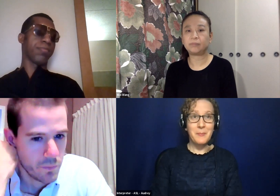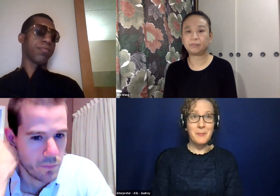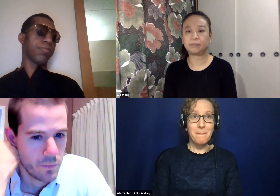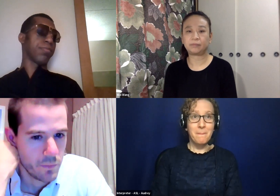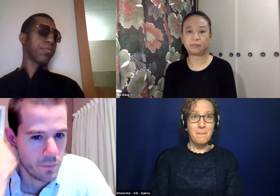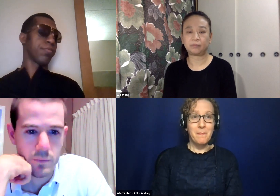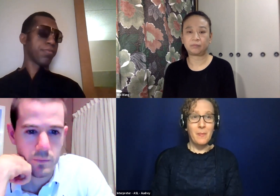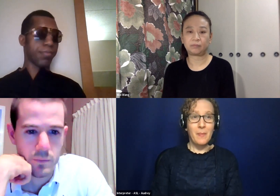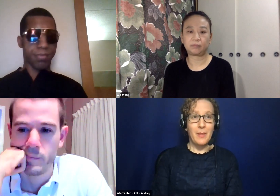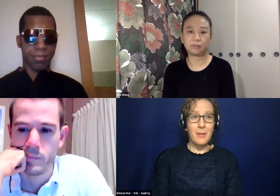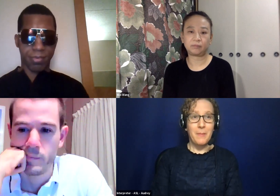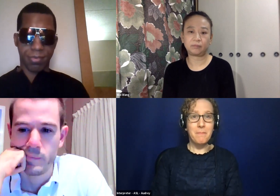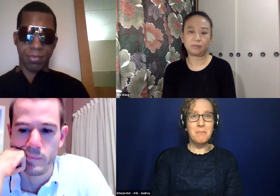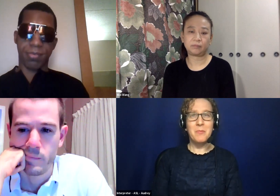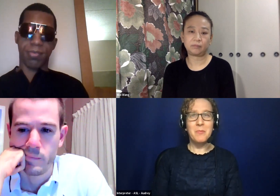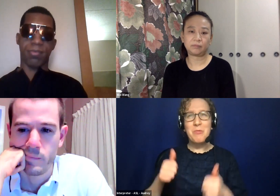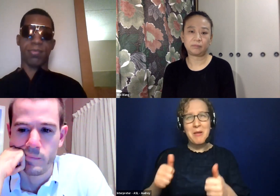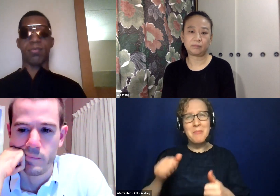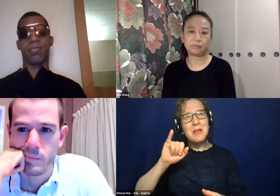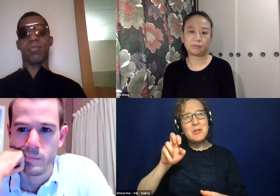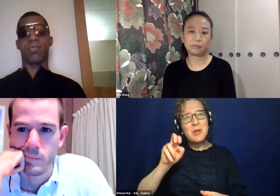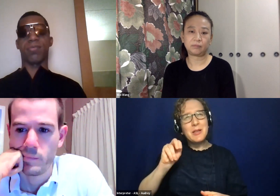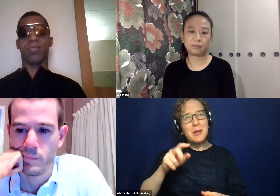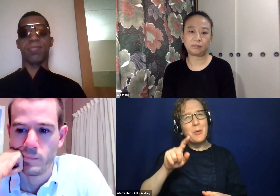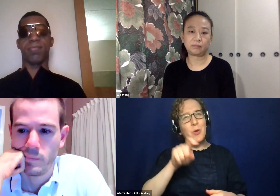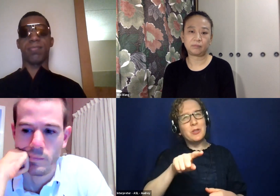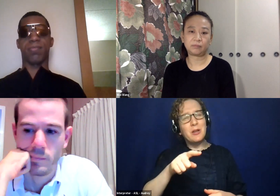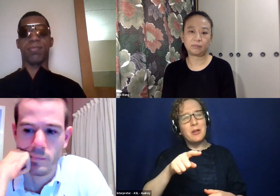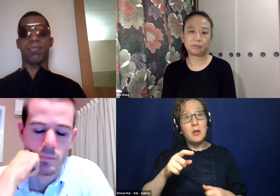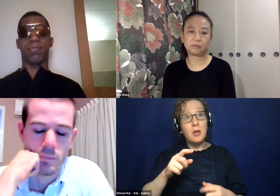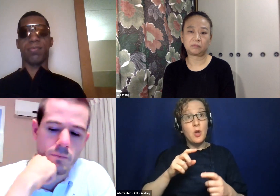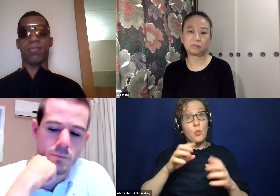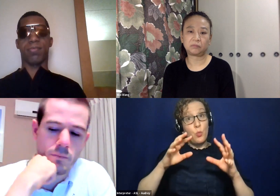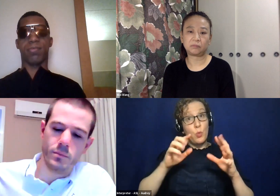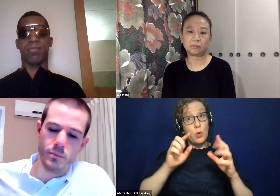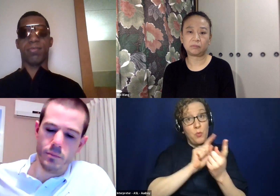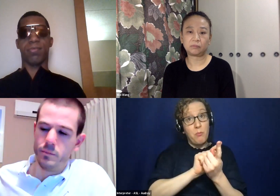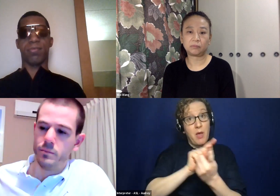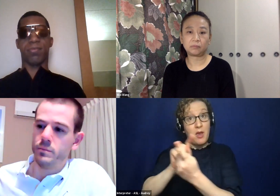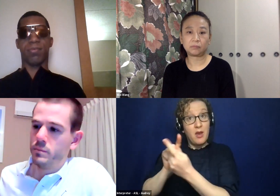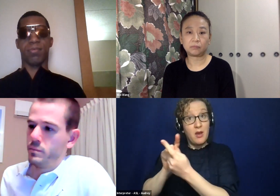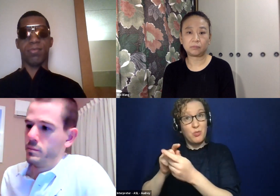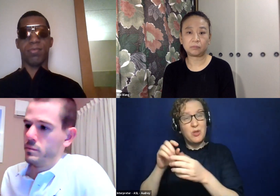Another question, Wei, so those meetings that you had with students, they were in